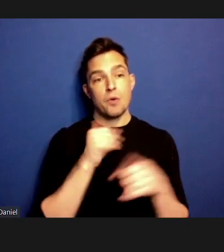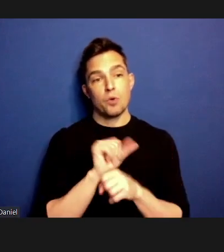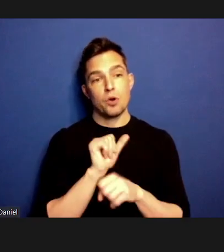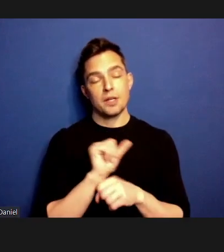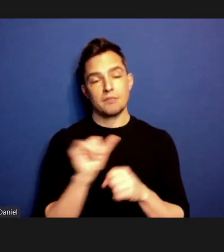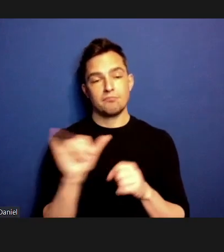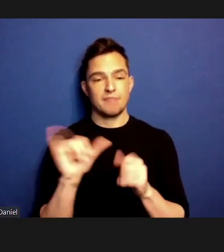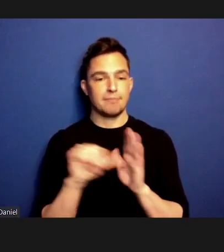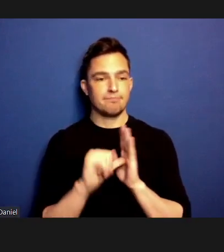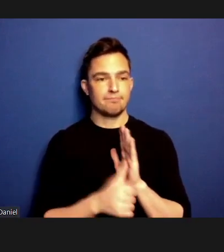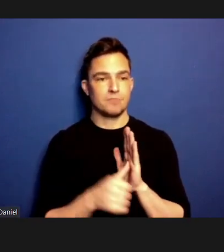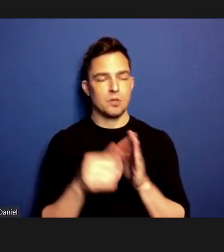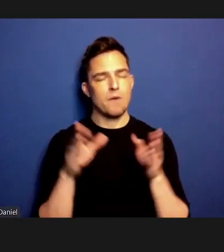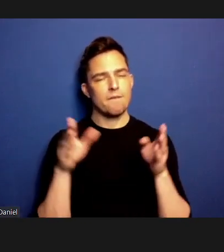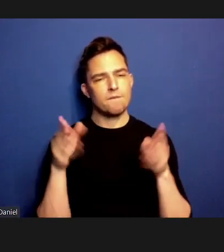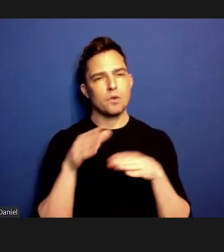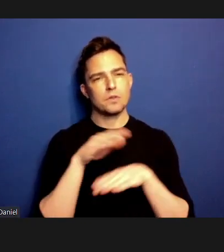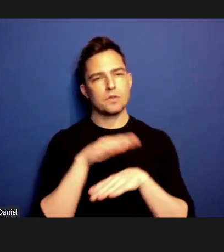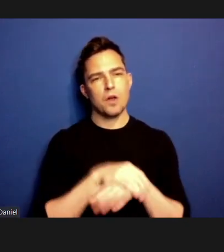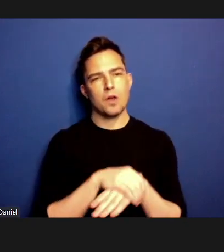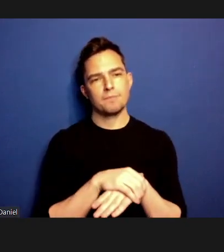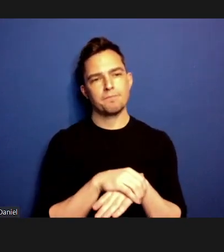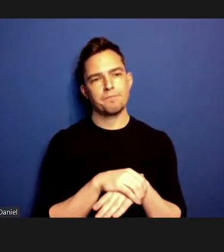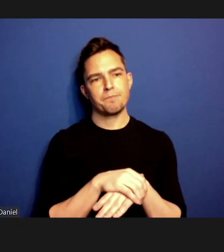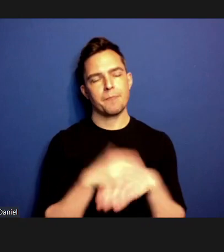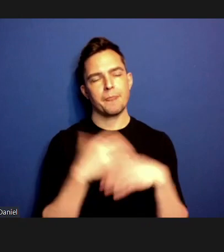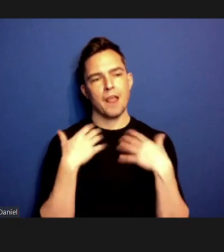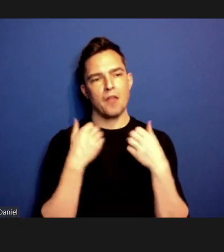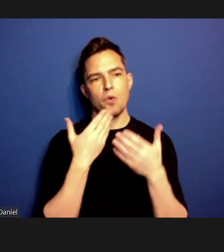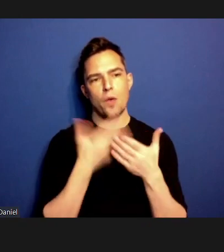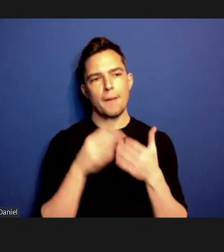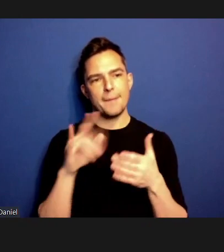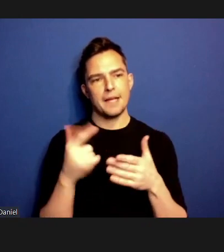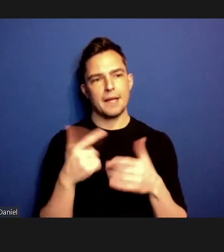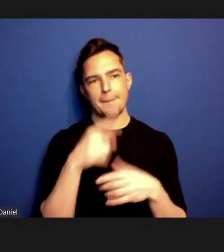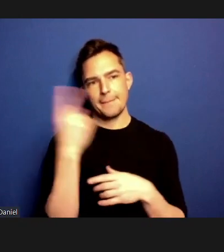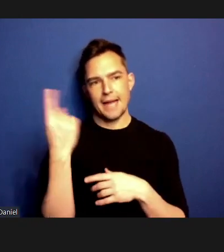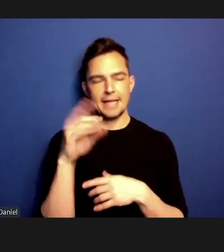really focuses on the health and wellbeing of black, indigenous and racialized communities.